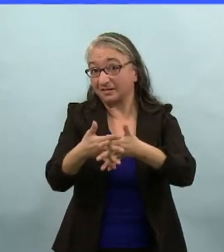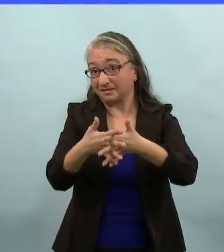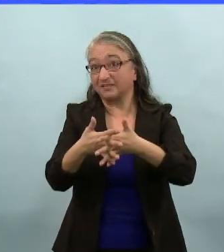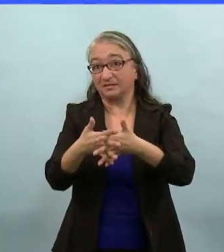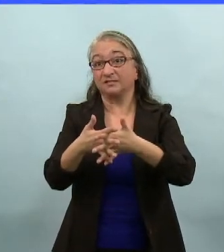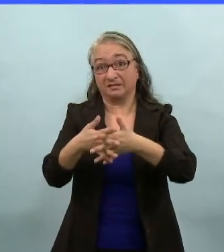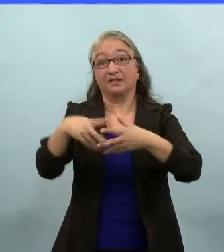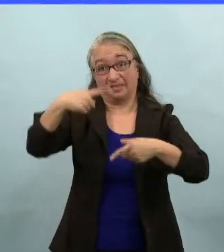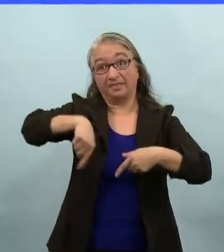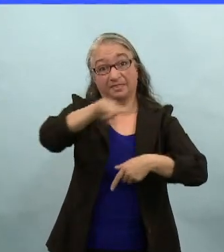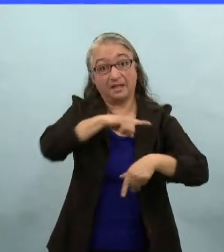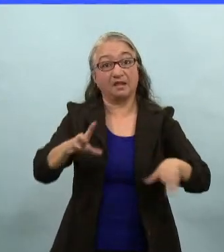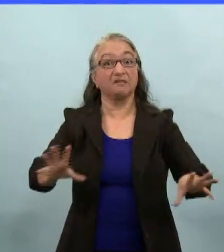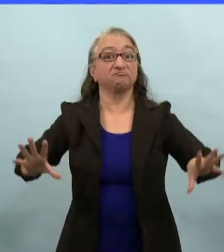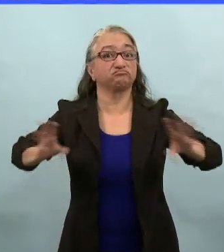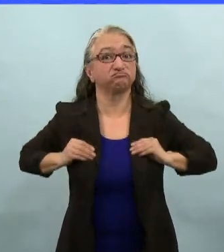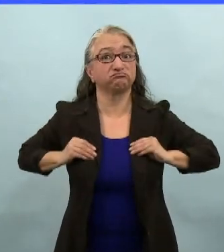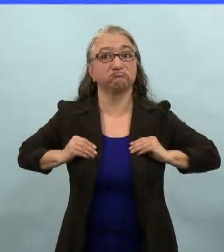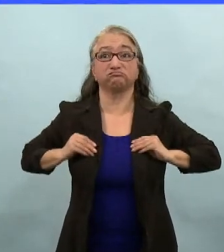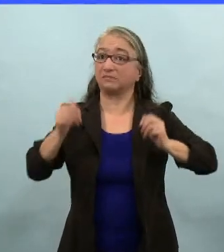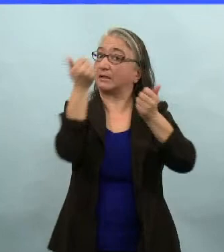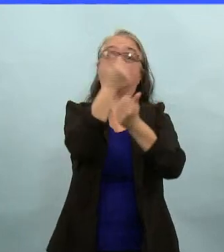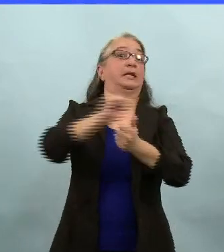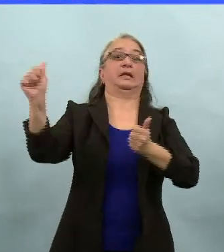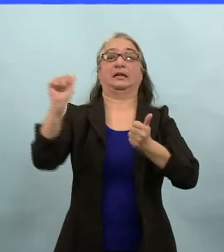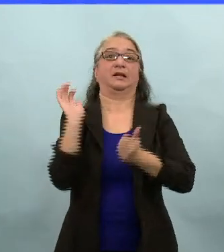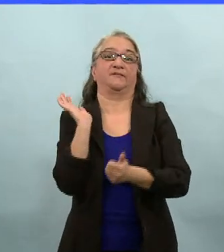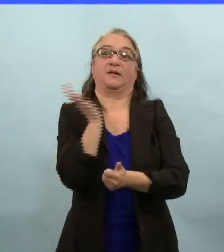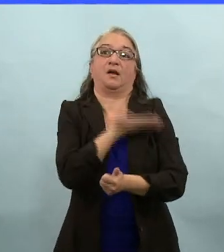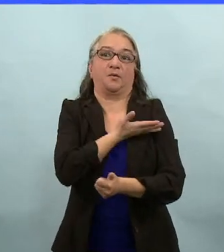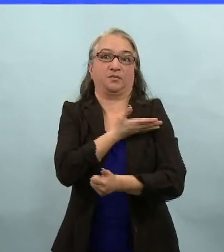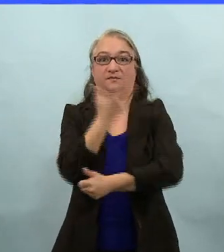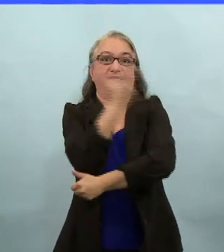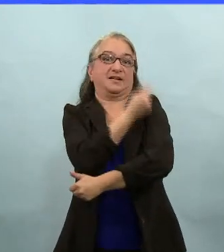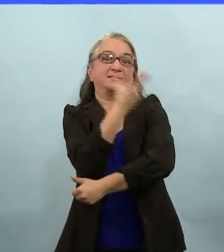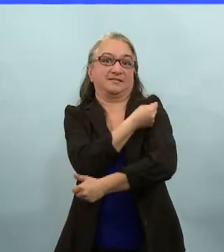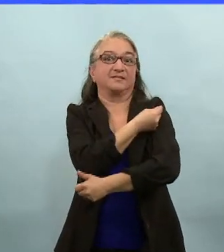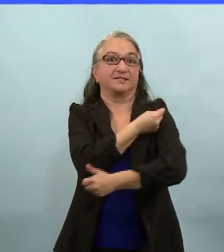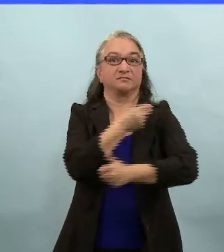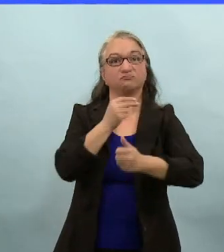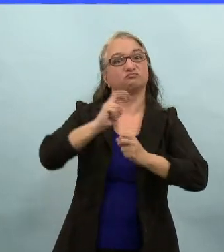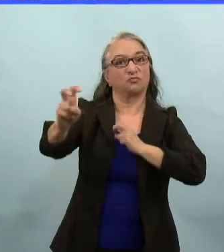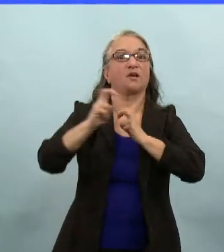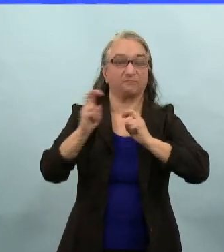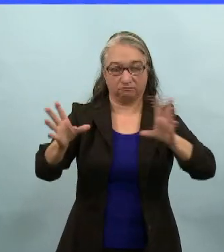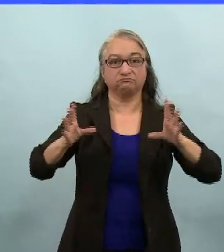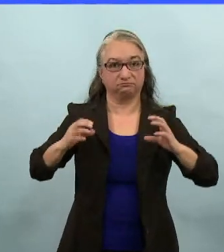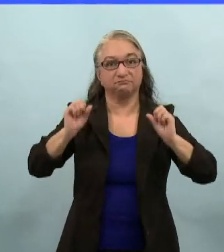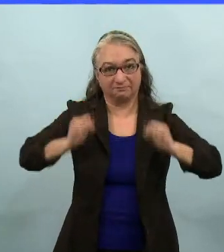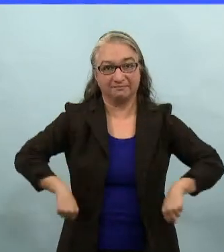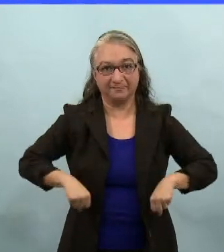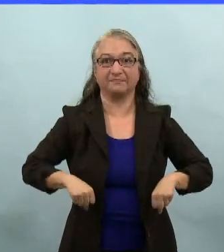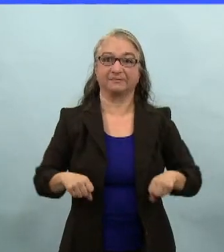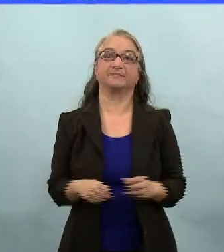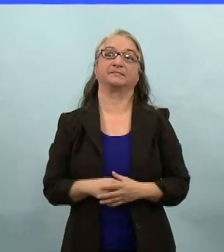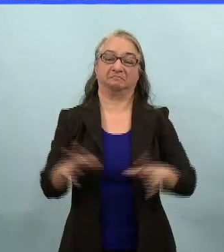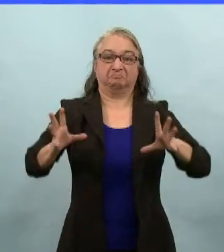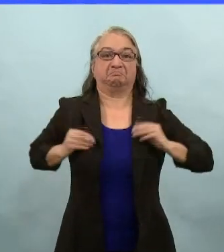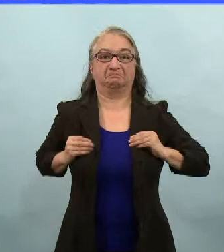if you received any mixture of the vaccines that we offer here in canada so please get your second